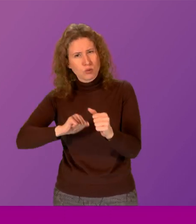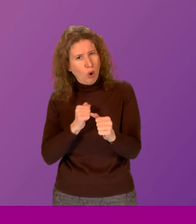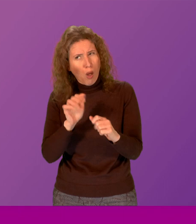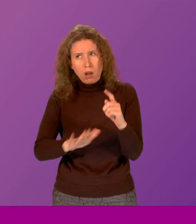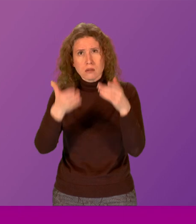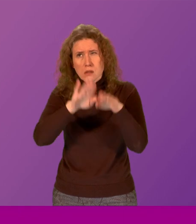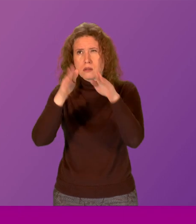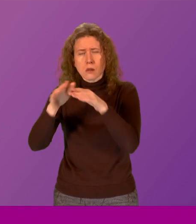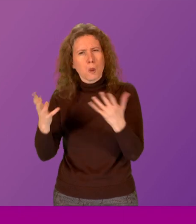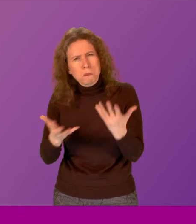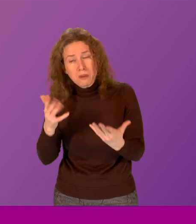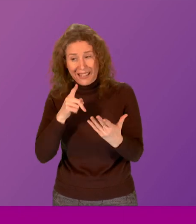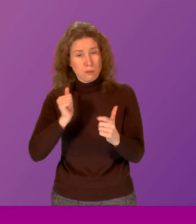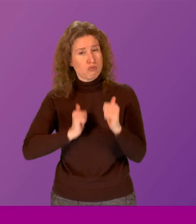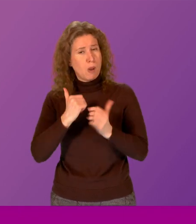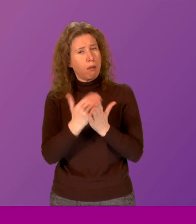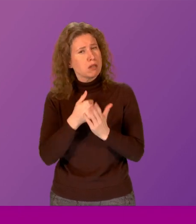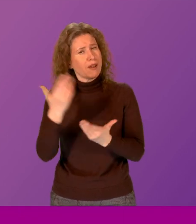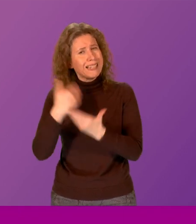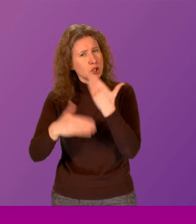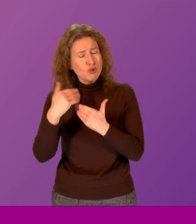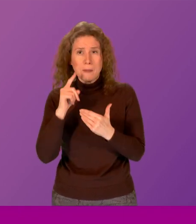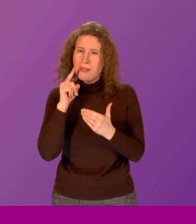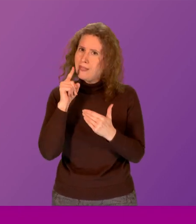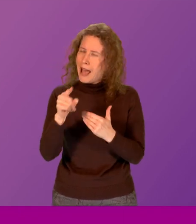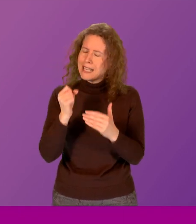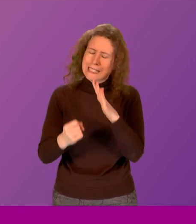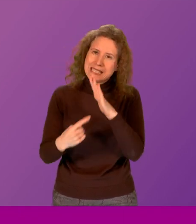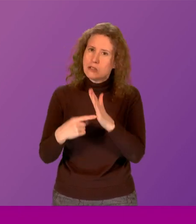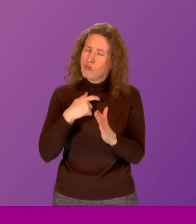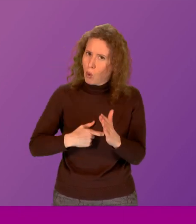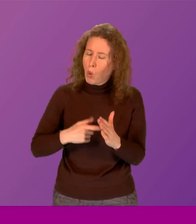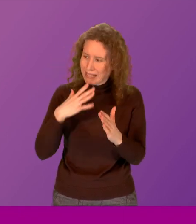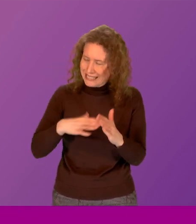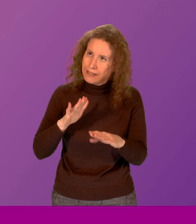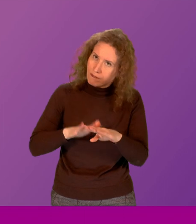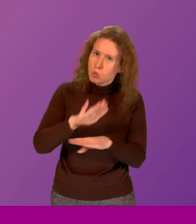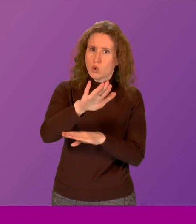proud part of our history and a sector with a key role to play in our future.